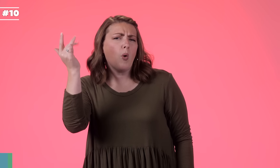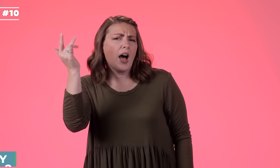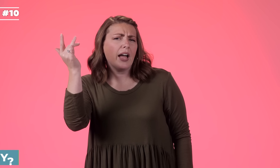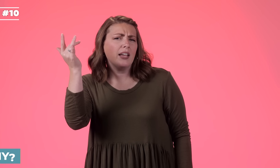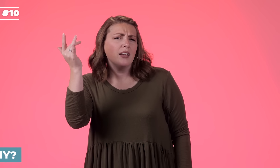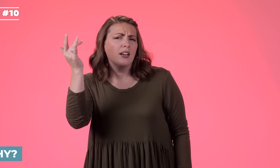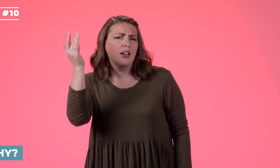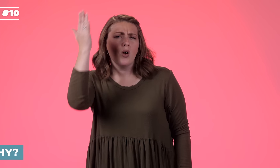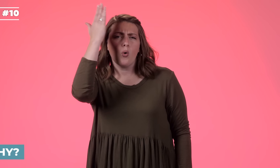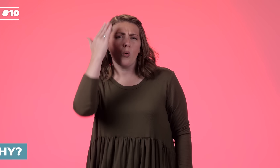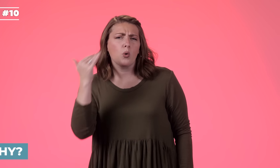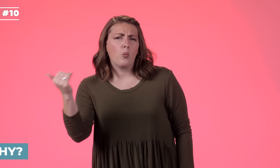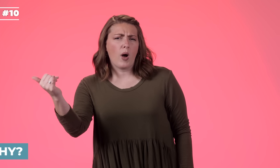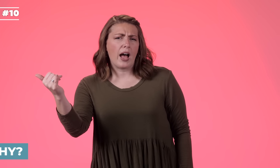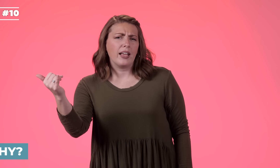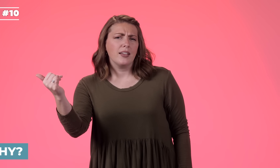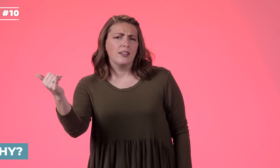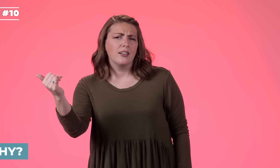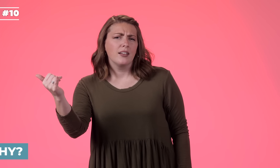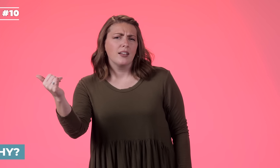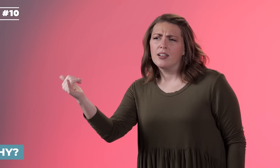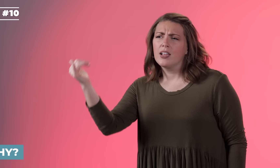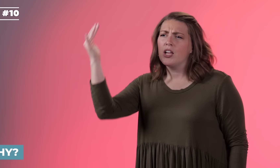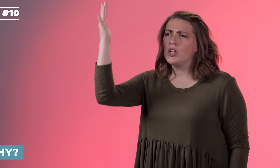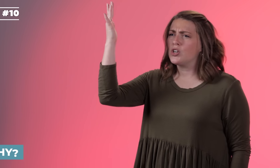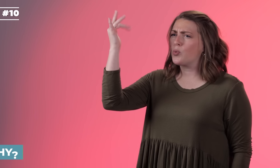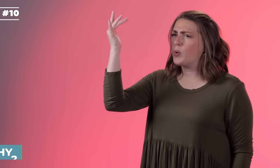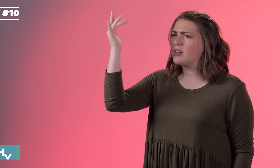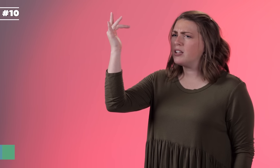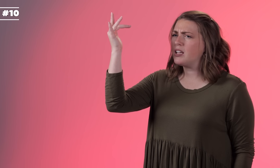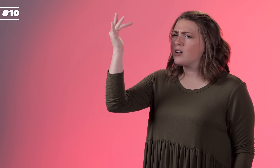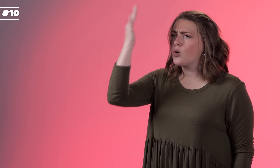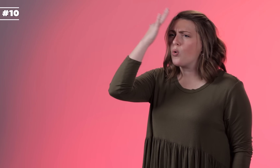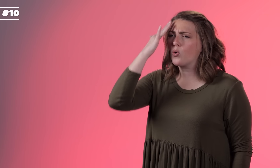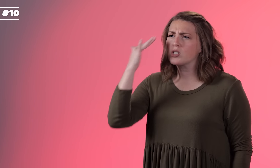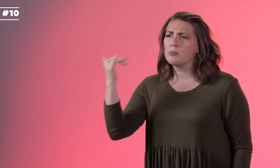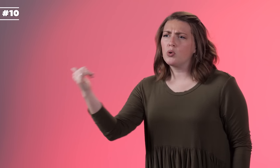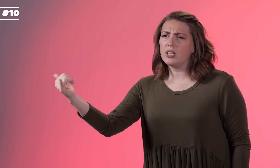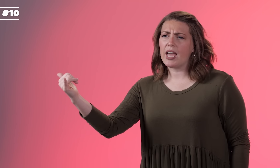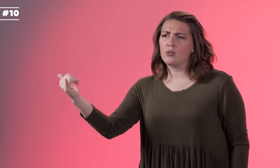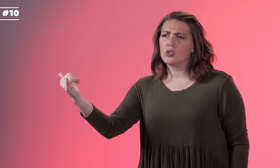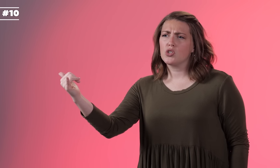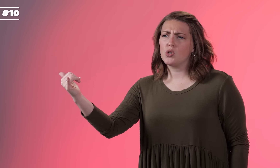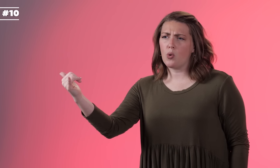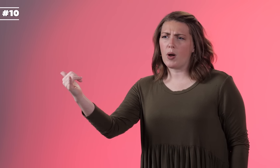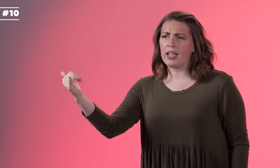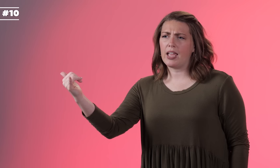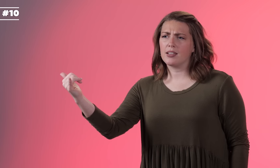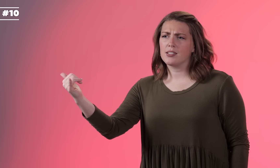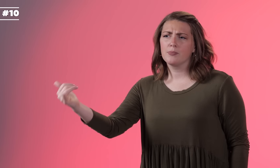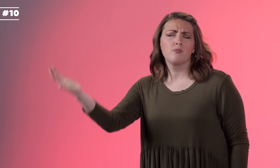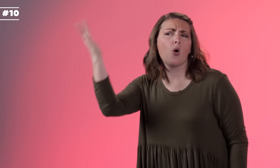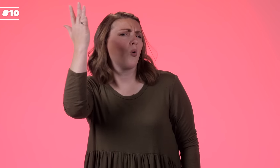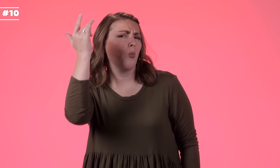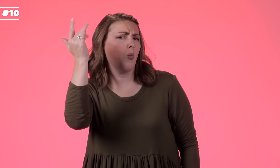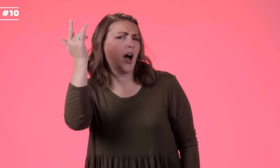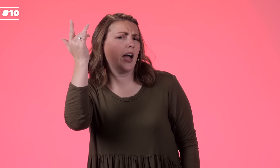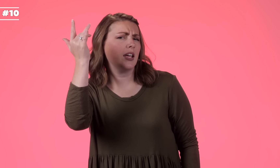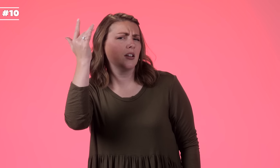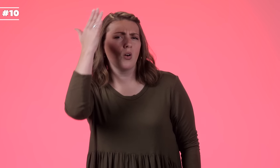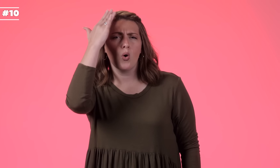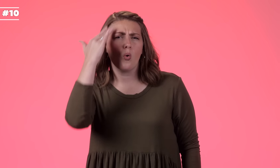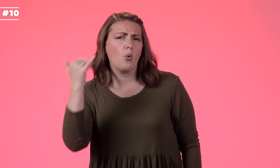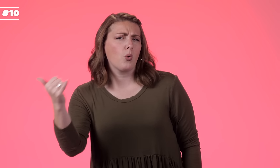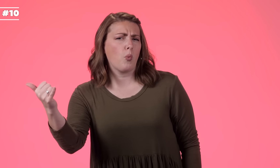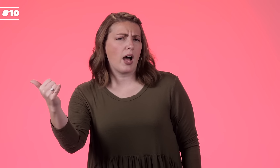'Why or why,' you're wiggling or it's pulling out to a 'Y' hand 'why or why.'